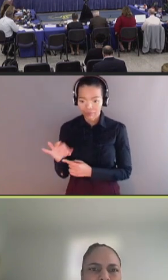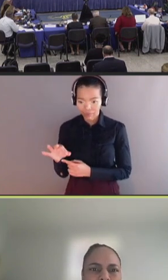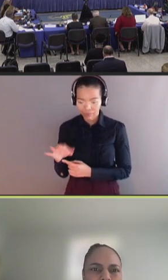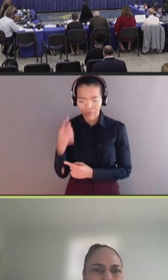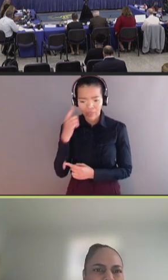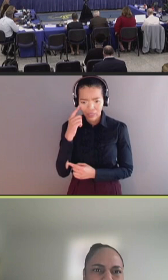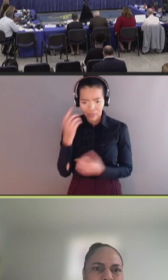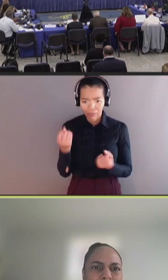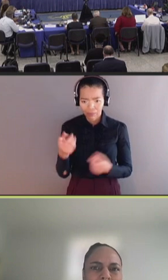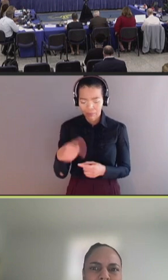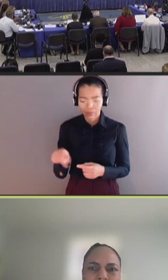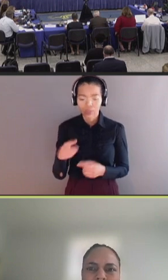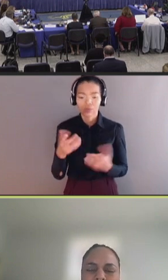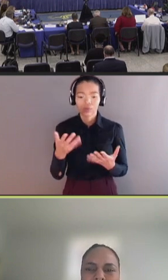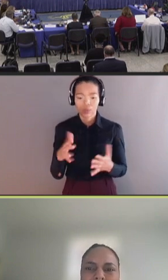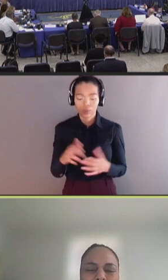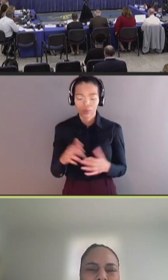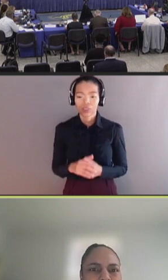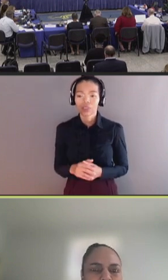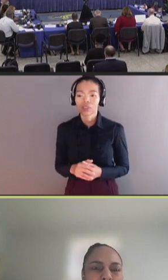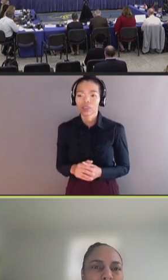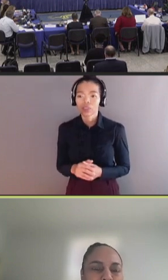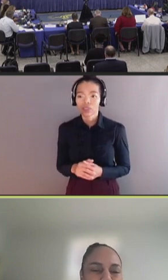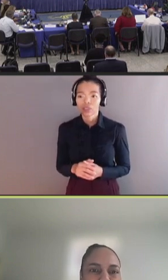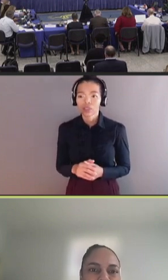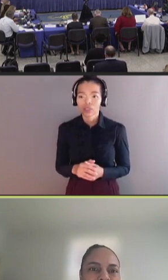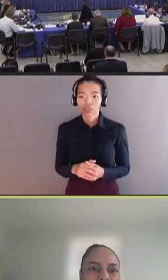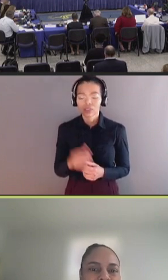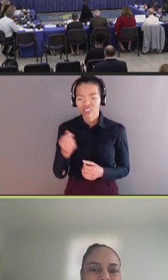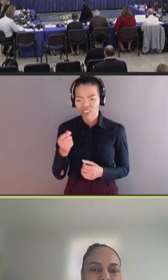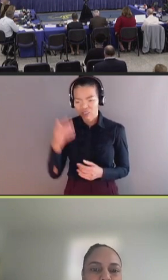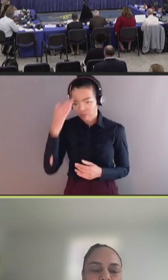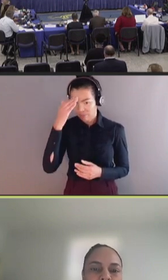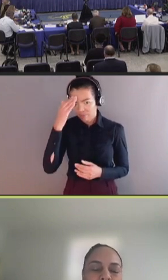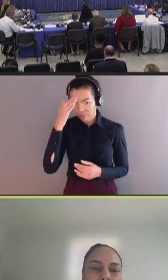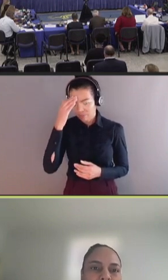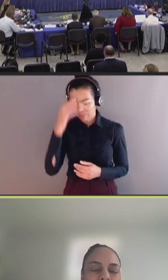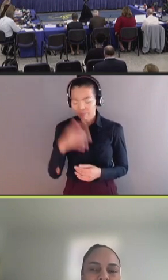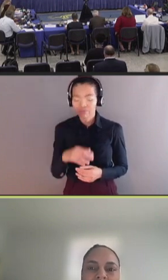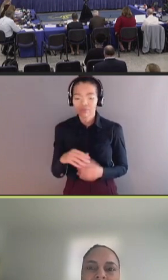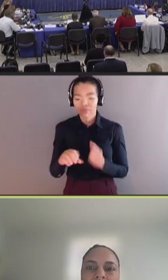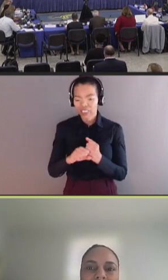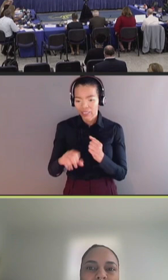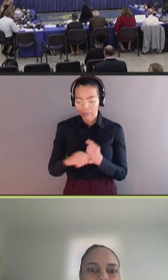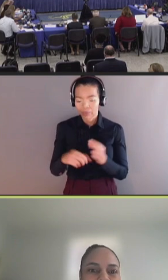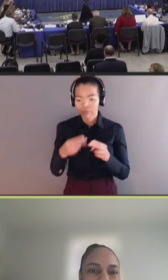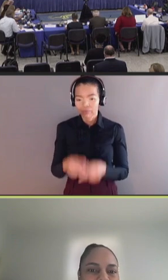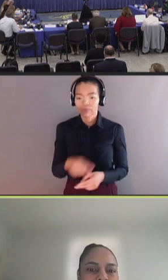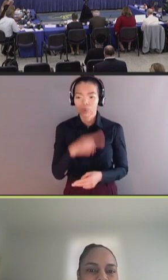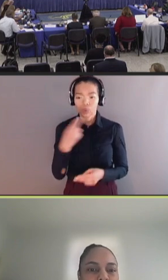are -- have already gotten a little familiar with the Risk Less. Do More Campaign. On August 19th,